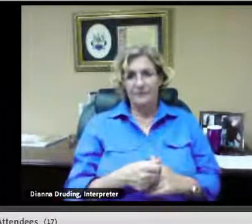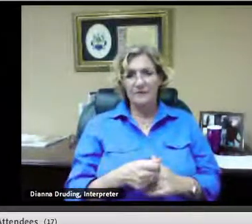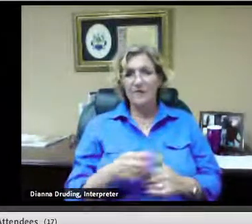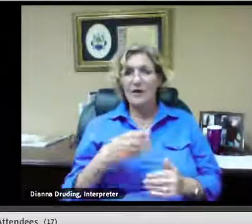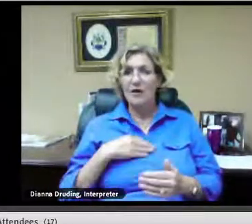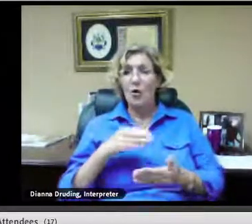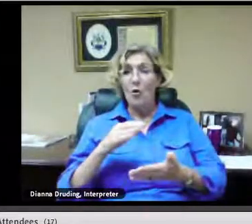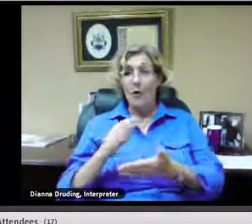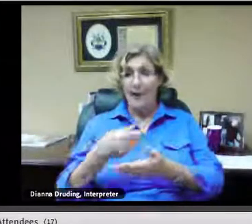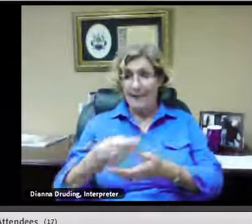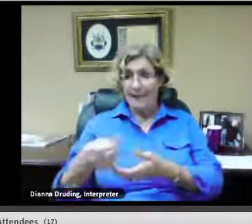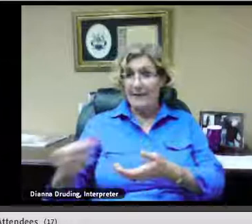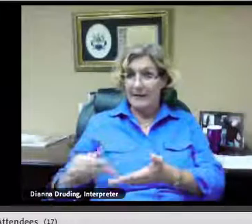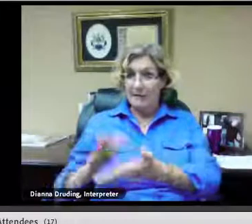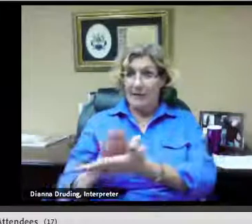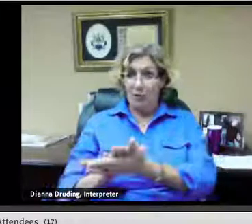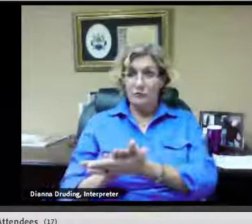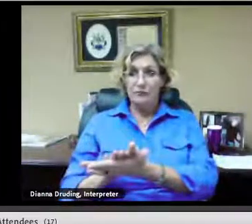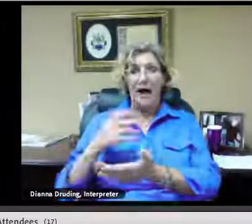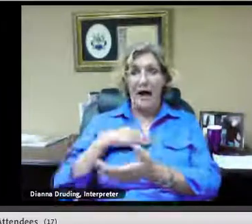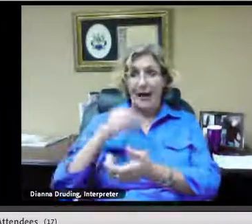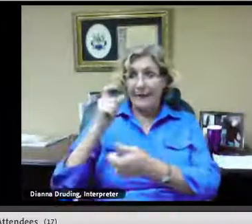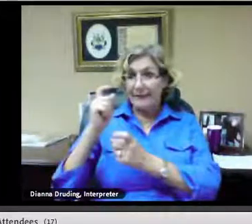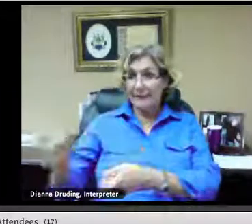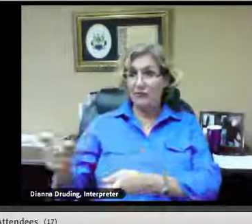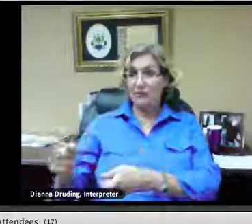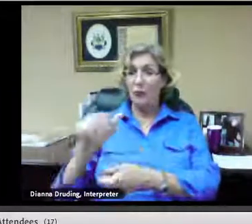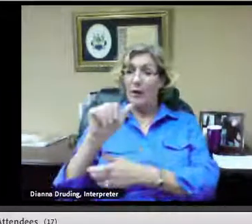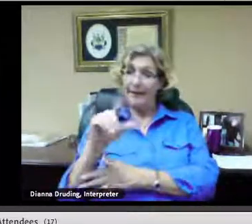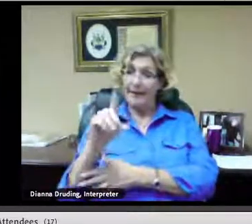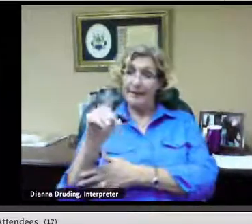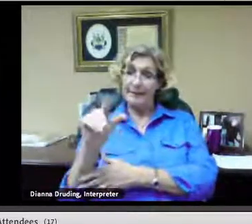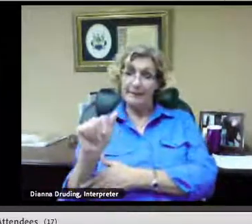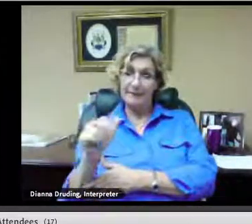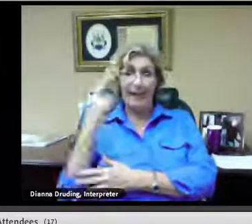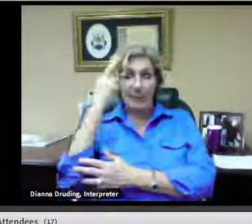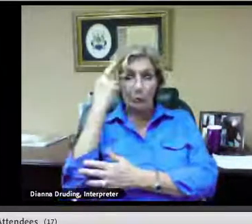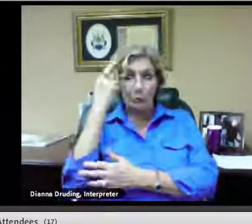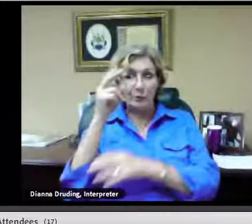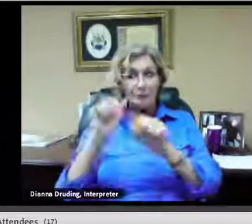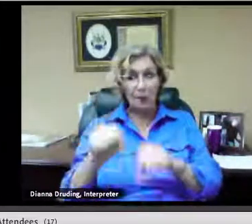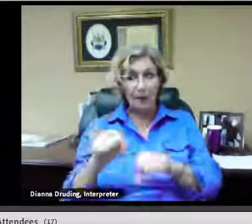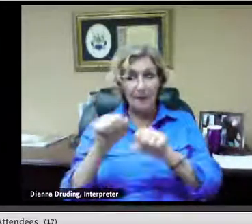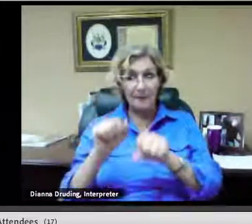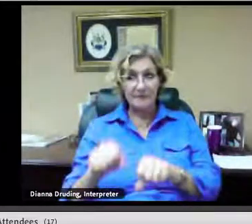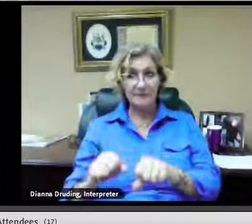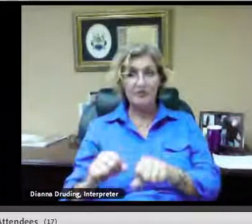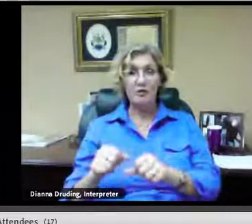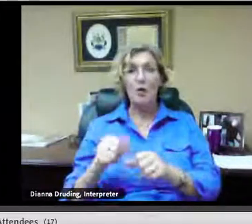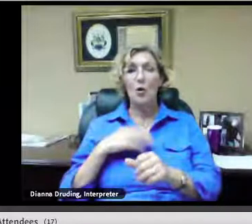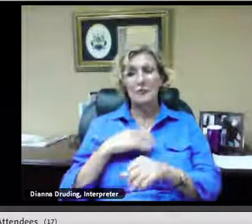This is in plain language. Now, plain language, again, it would include person-first language, but plain language is written simply.